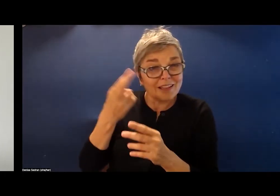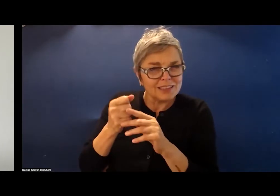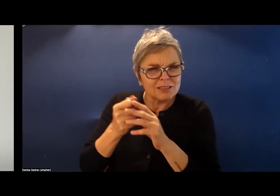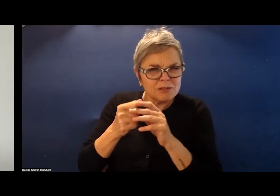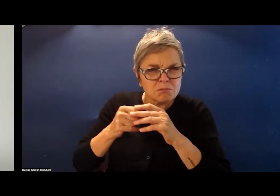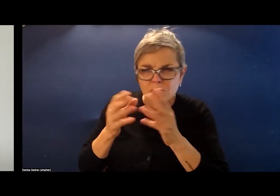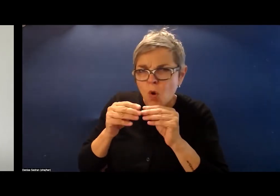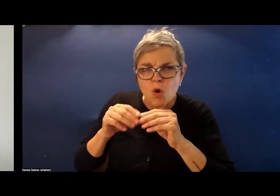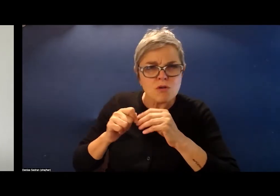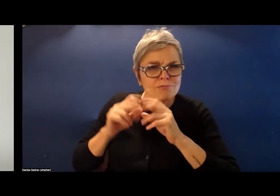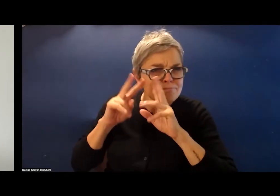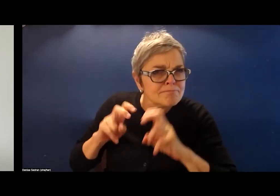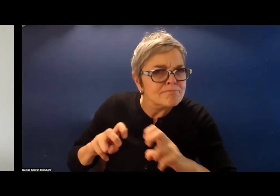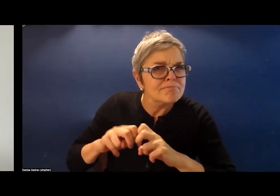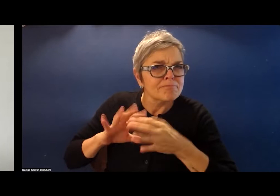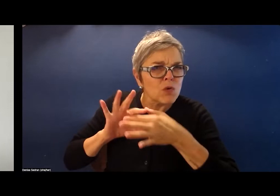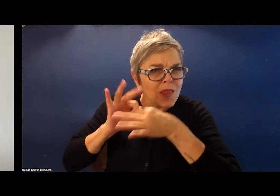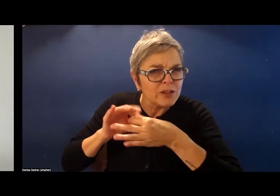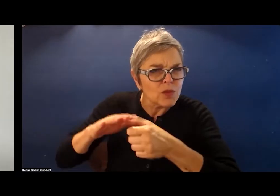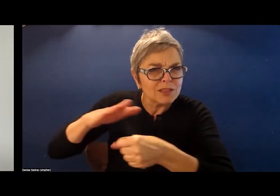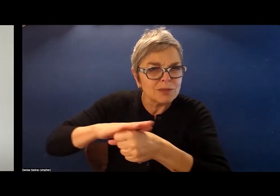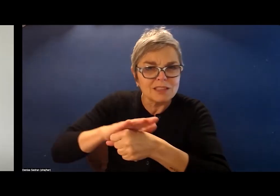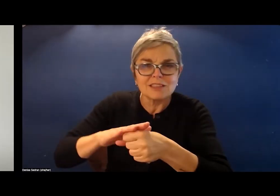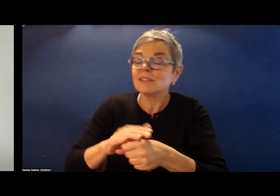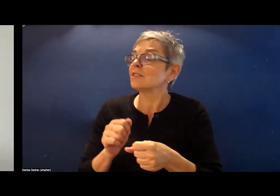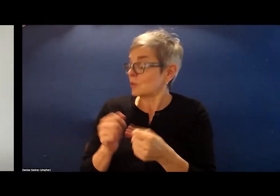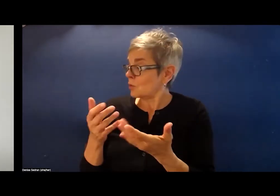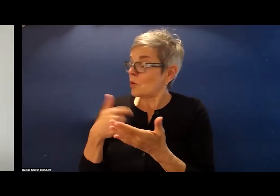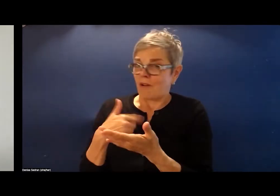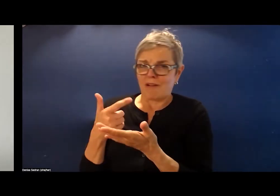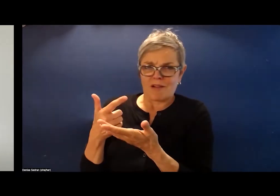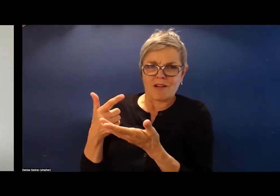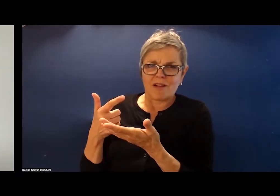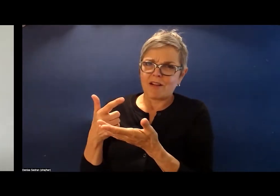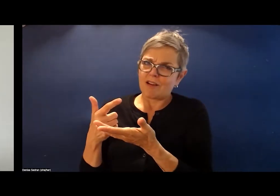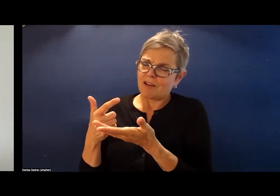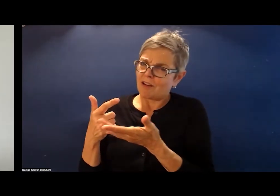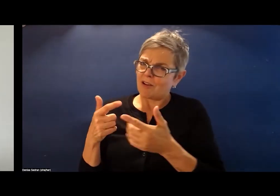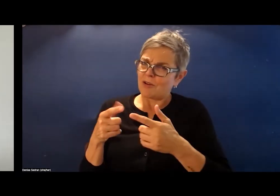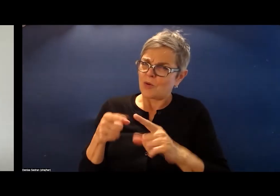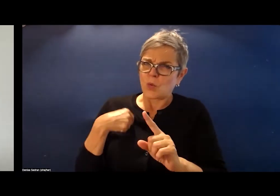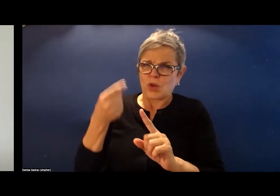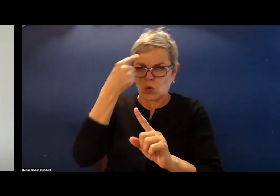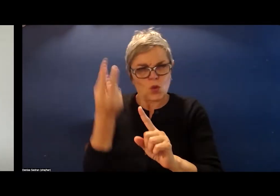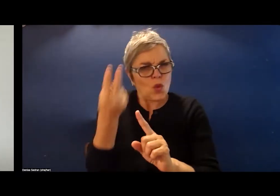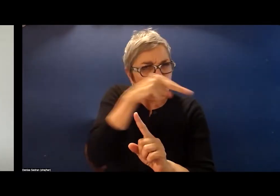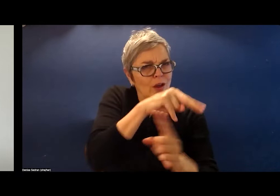And I think it's through our ability to spend time with you that we were able to re interrogate some of the structures of academia